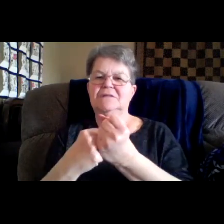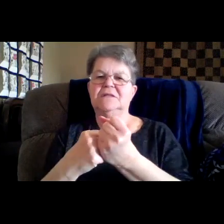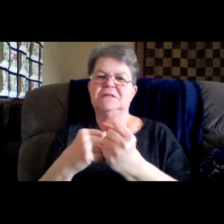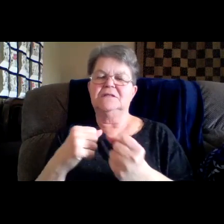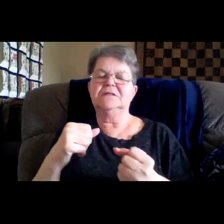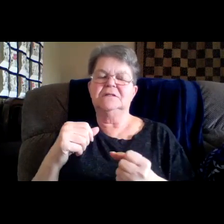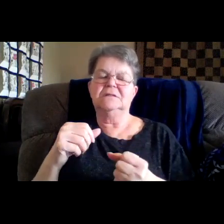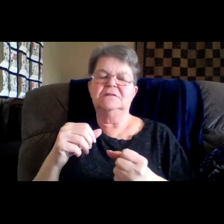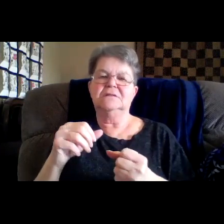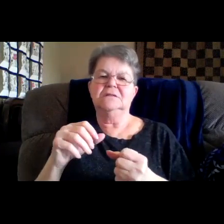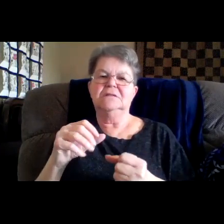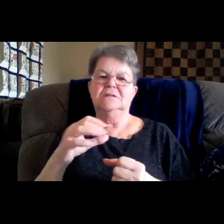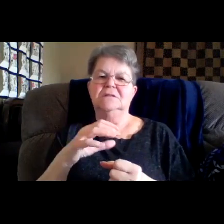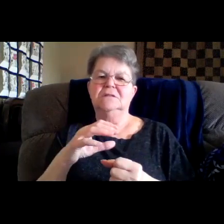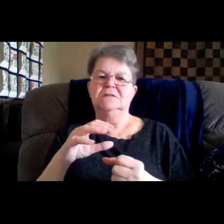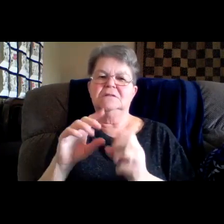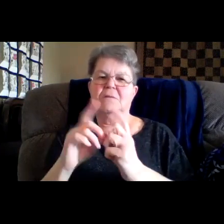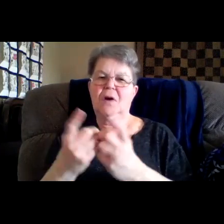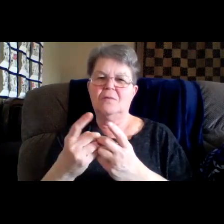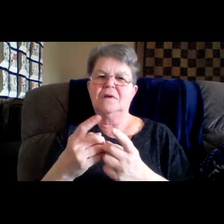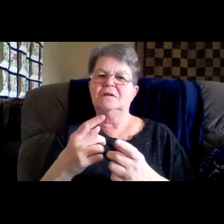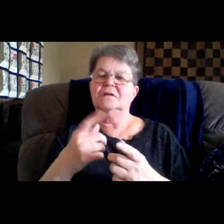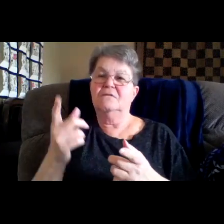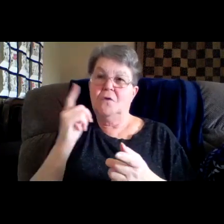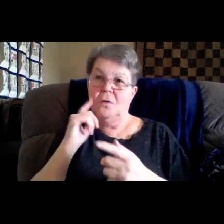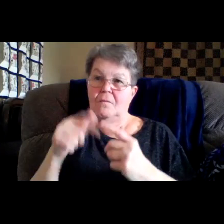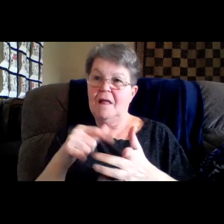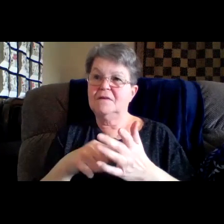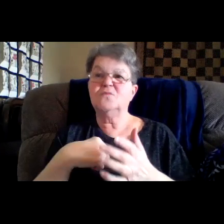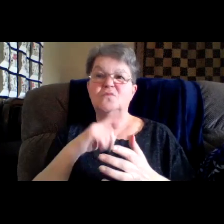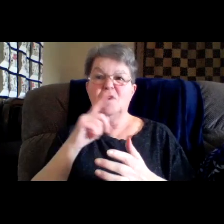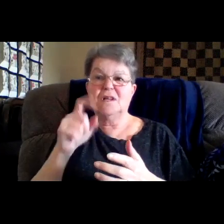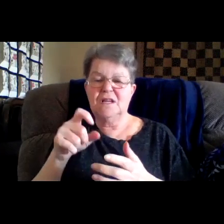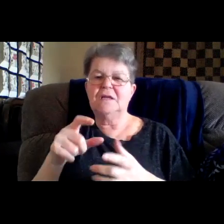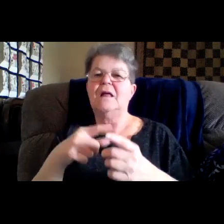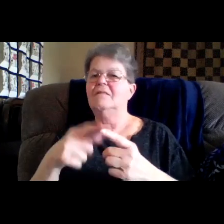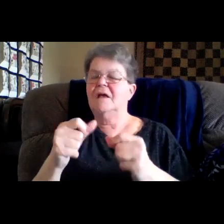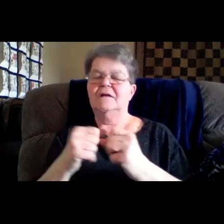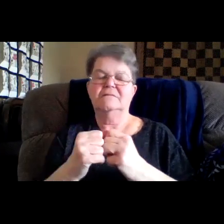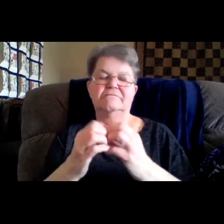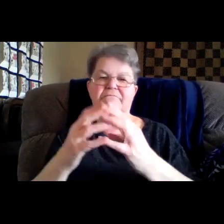We need to do this. This is really neat. This is something that we need." And then it kind of went from there. So next slide.